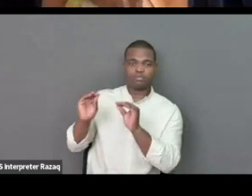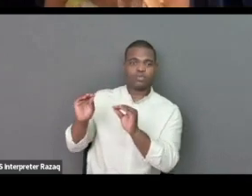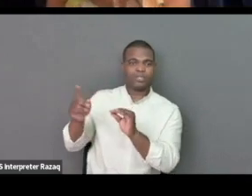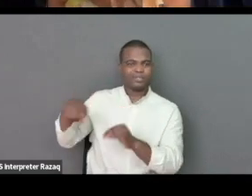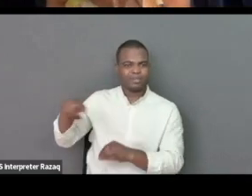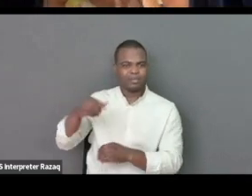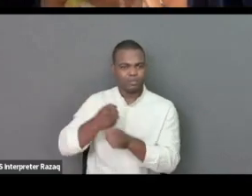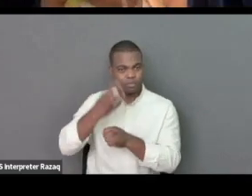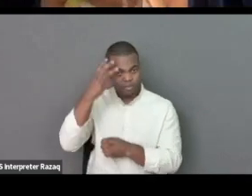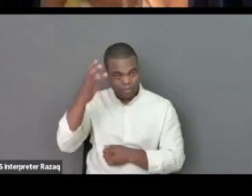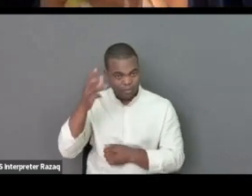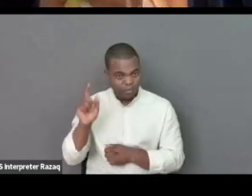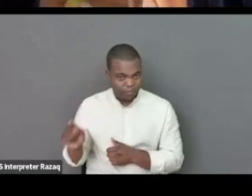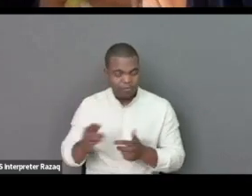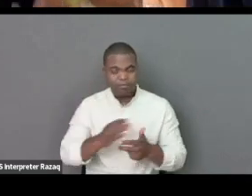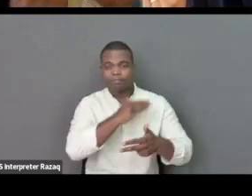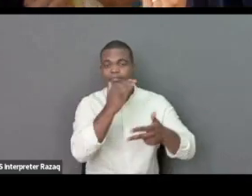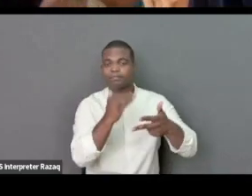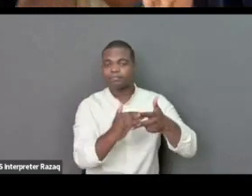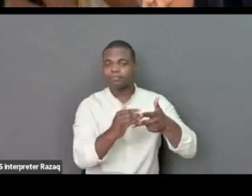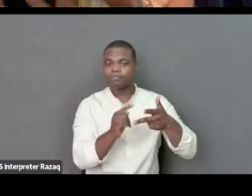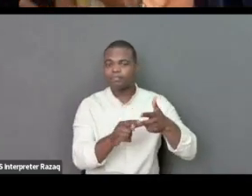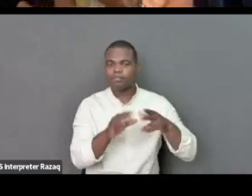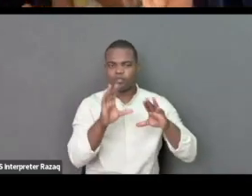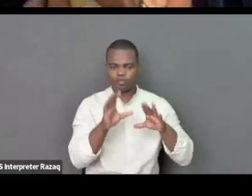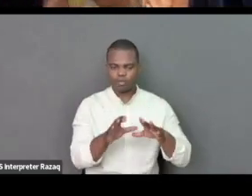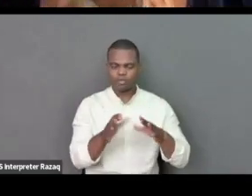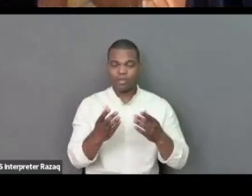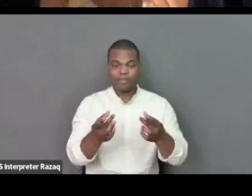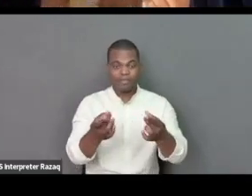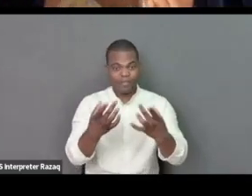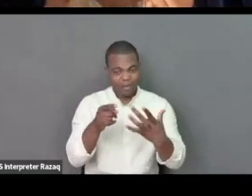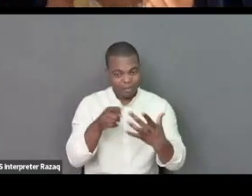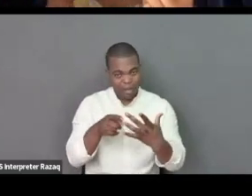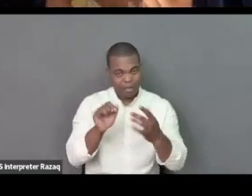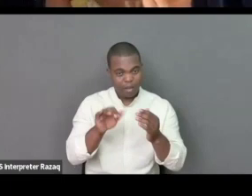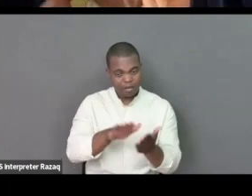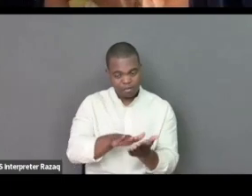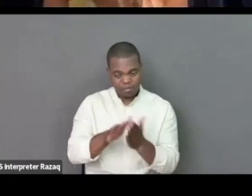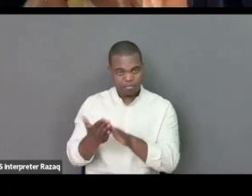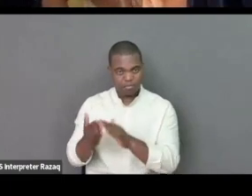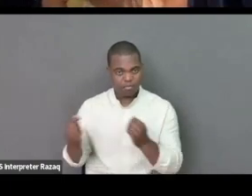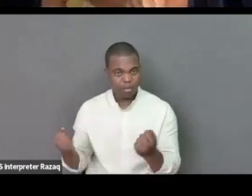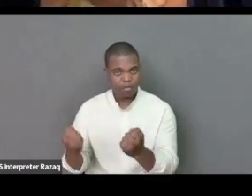feedback, because we have heard from users that say, "I don't feel